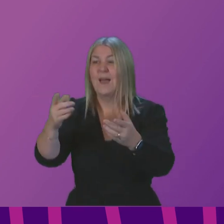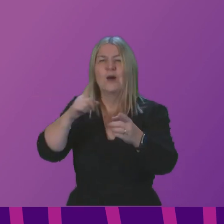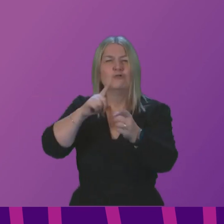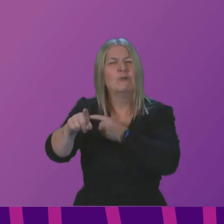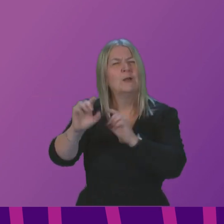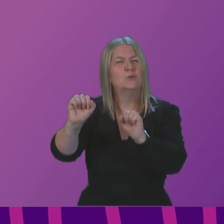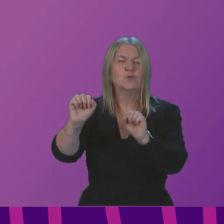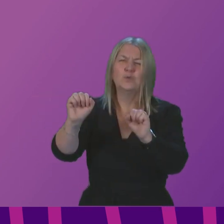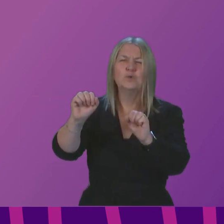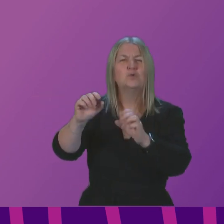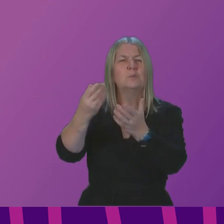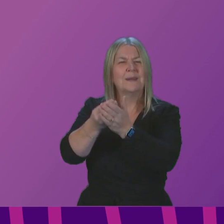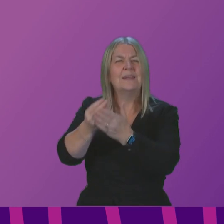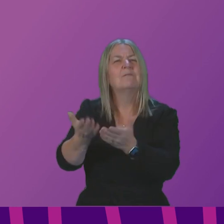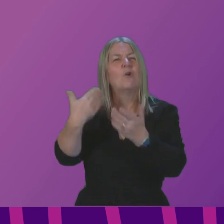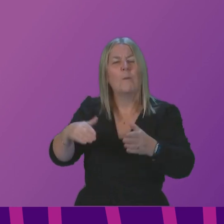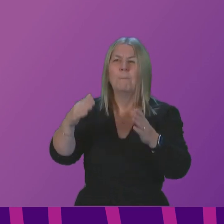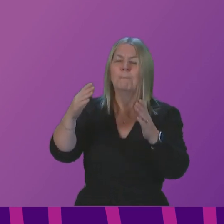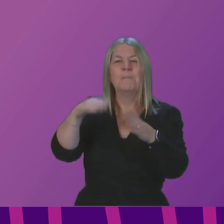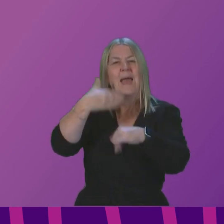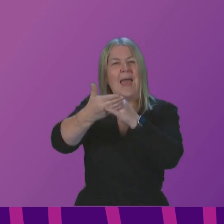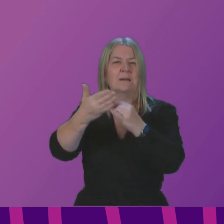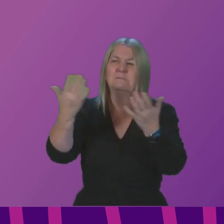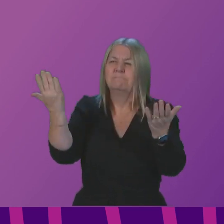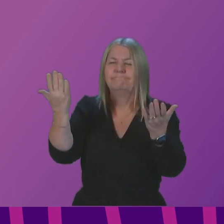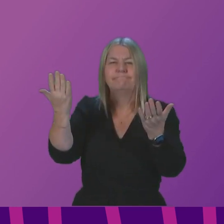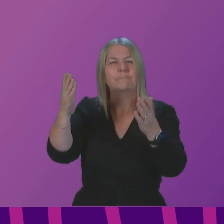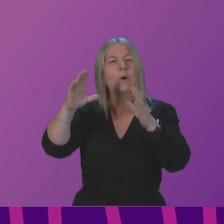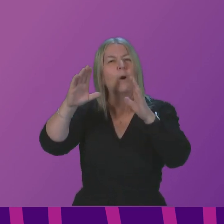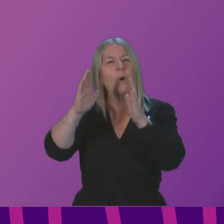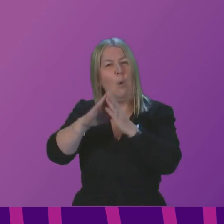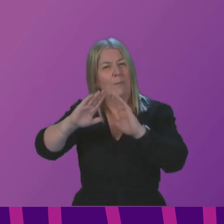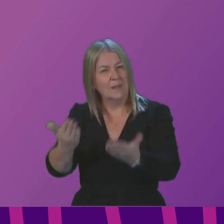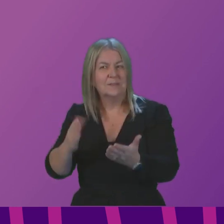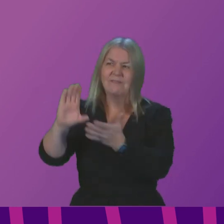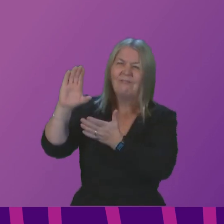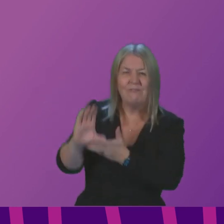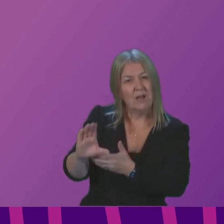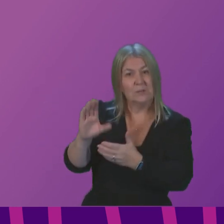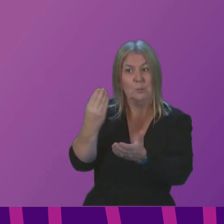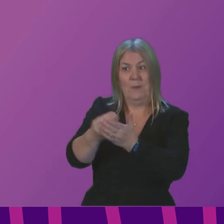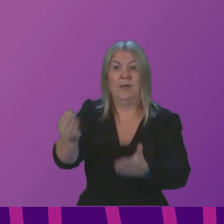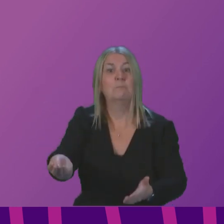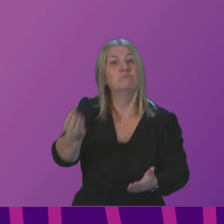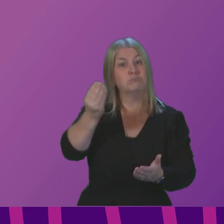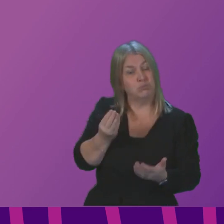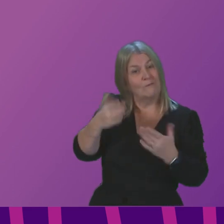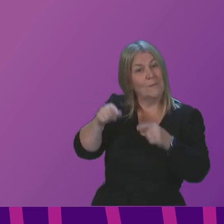fund. Also, the loan fund appears to be completely useless. It offers tenants in arrears more